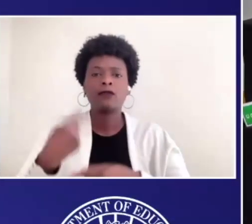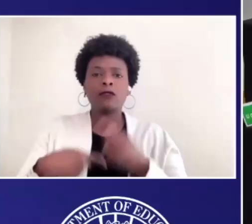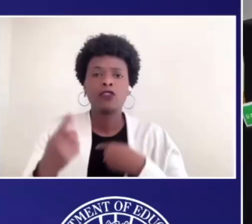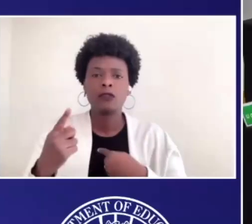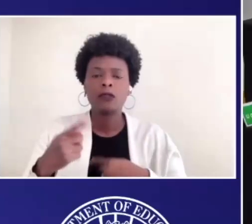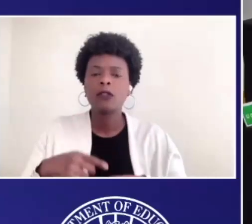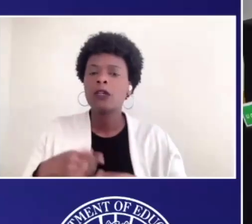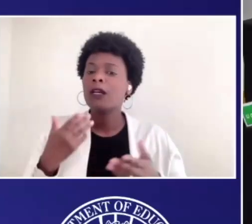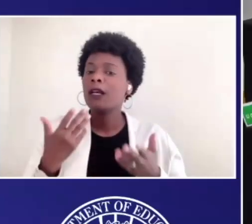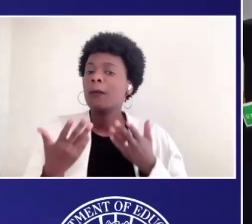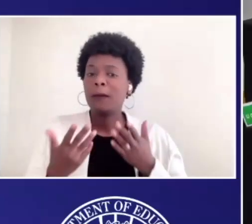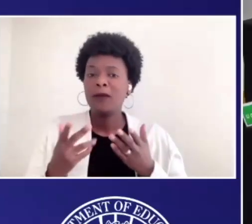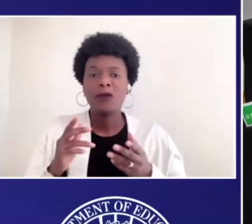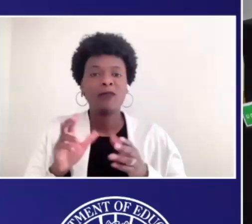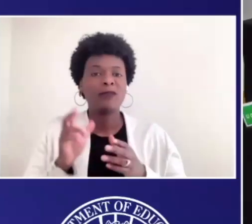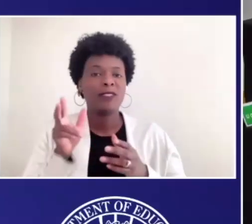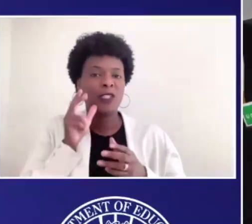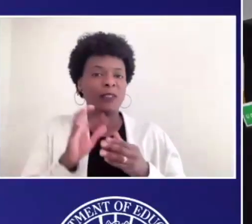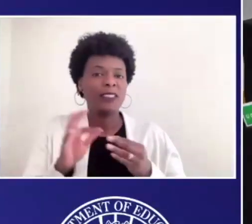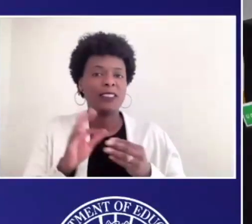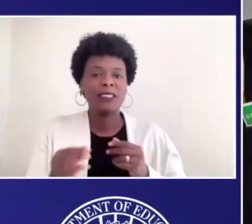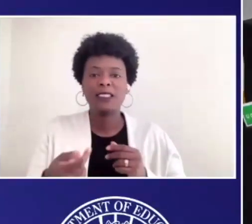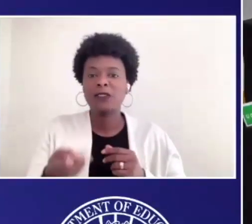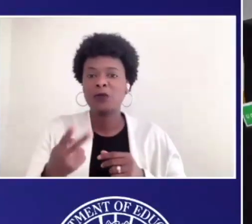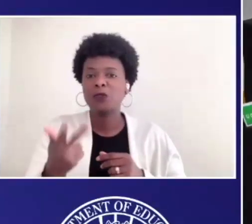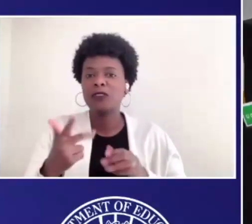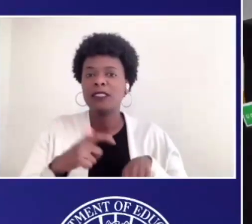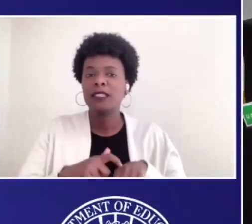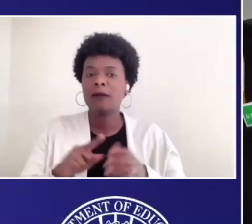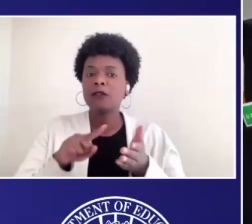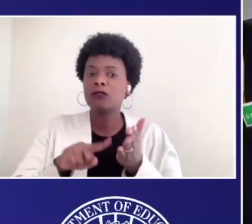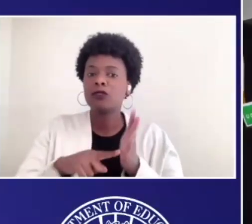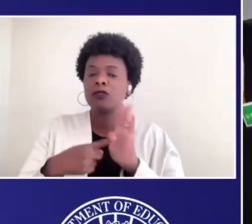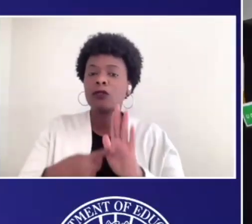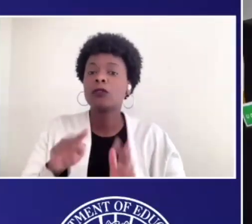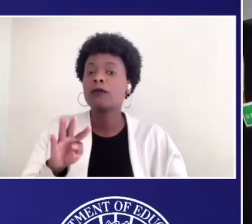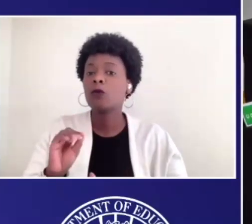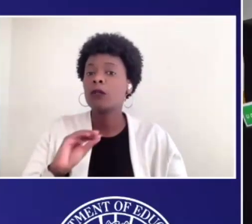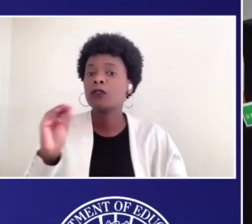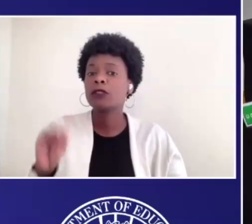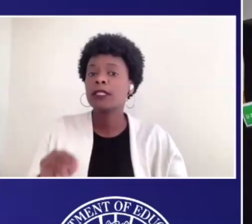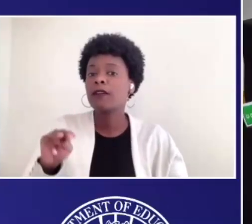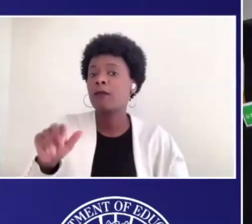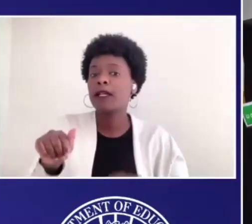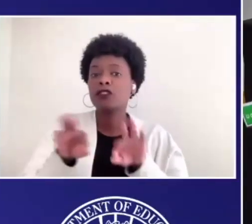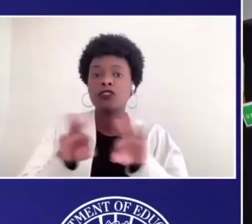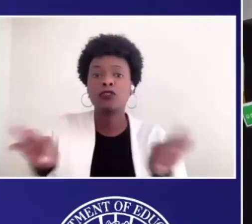now, maybe three times that recent research has showed that 40% of master's degrees are not paying off for students.